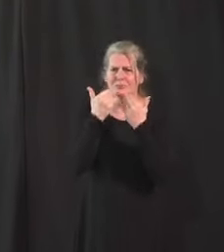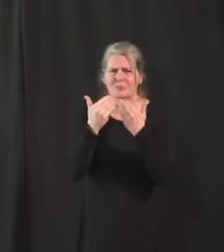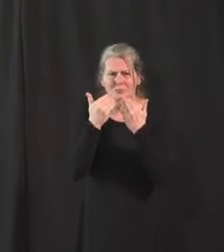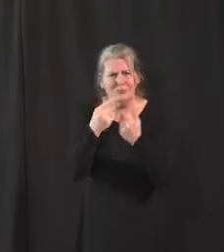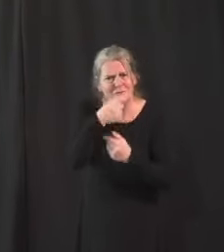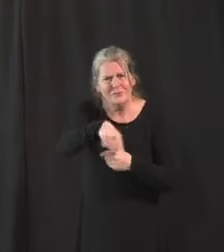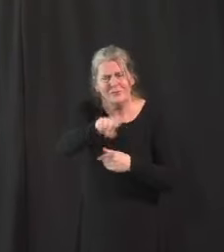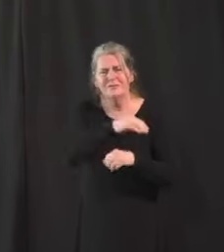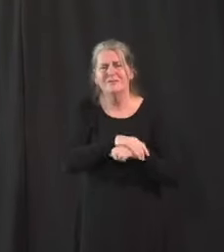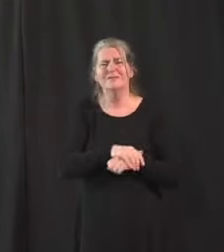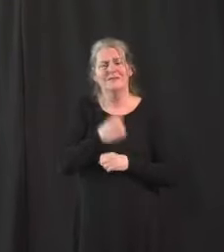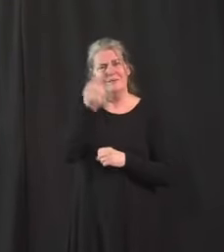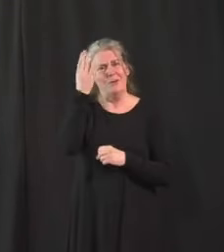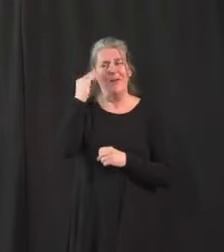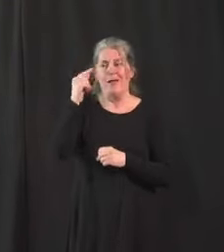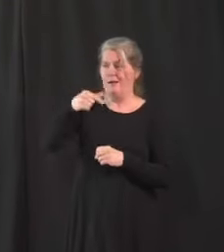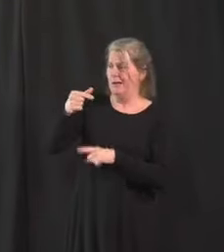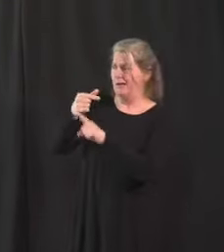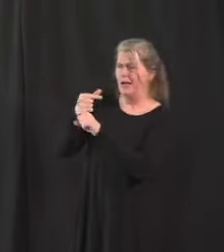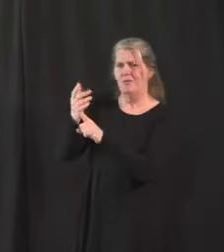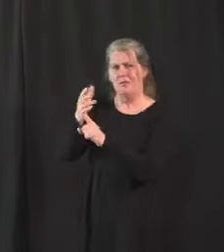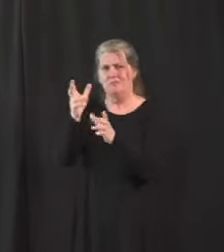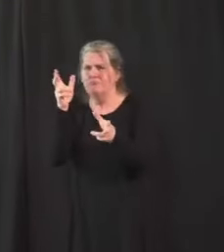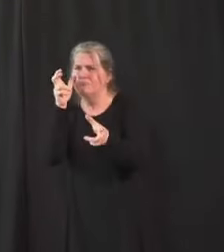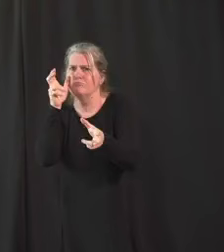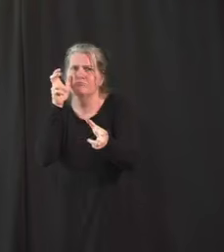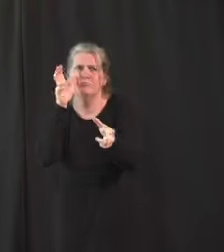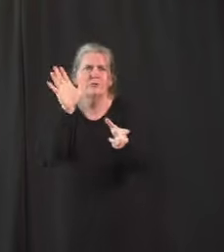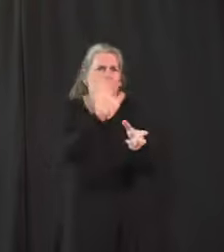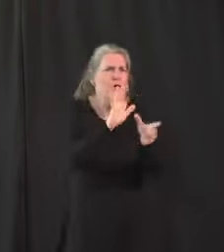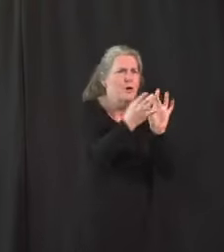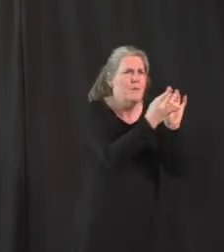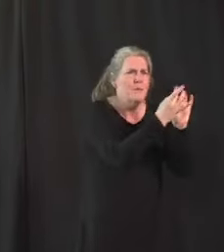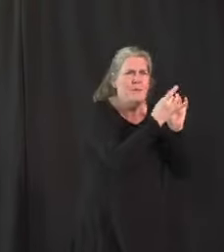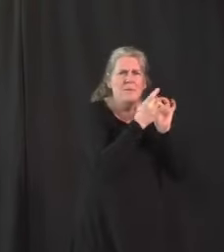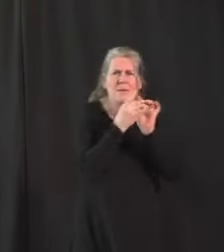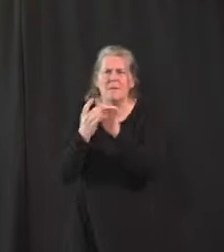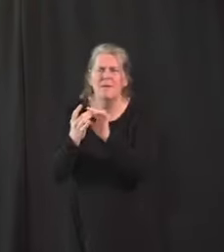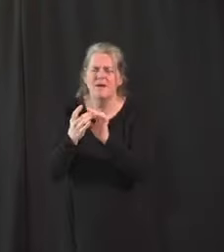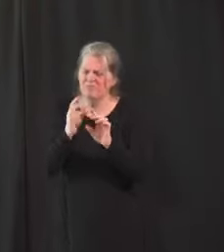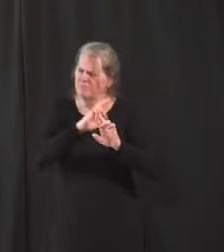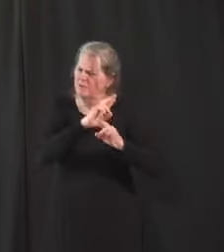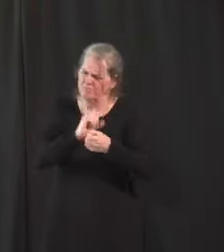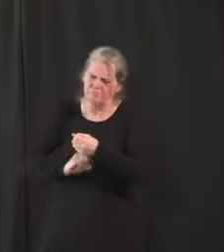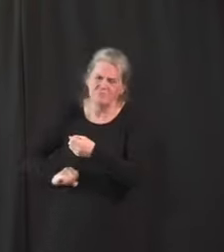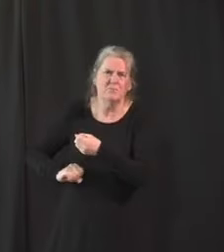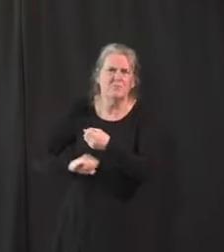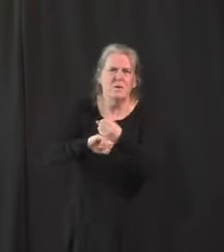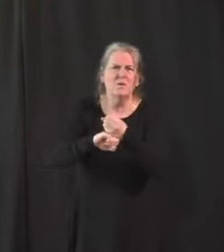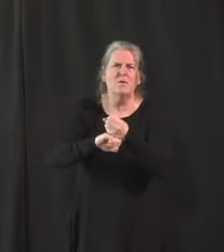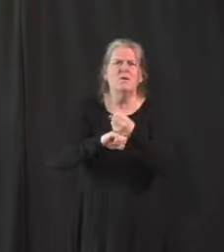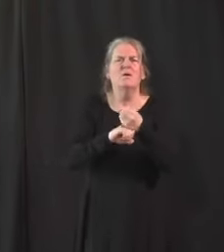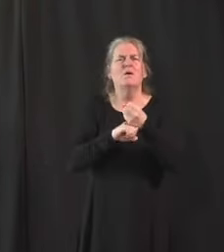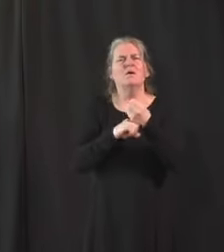GOVERNMENT IS LISTENING AND WILL CONTINUE TO SUPPORT YOU DURING THESE HARD TIMES. AND, YOU KNOW, IF WE KEEP UP THE